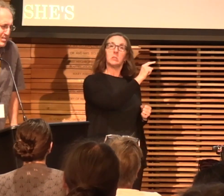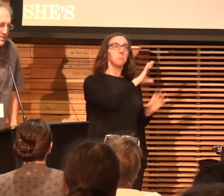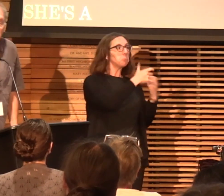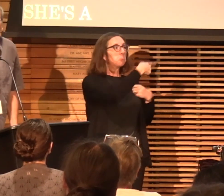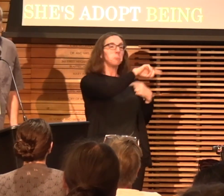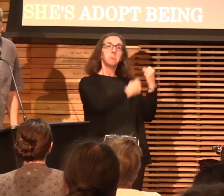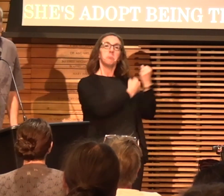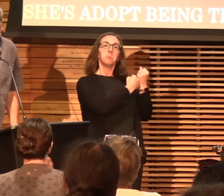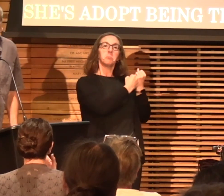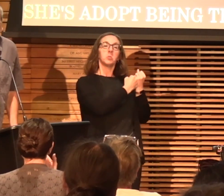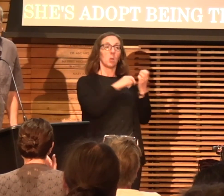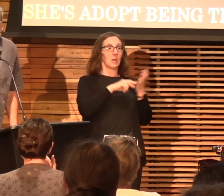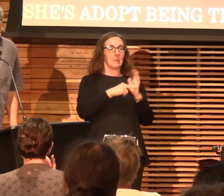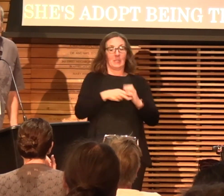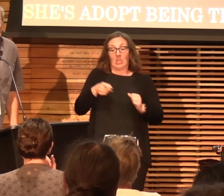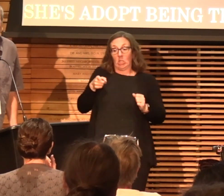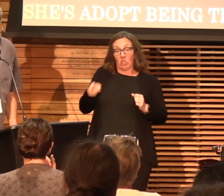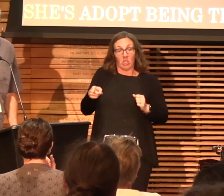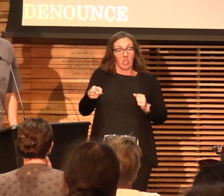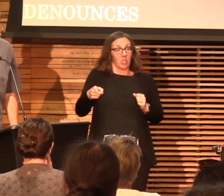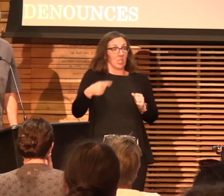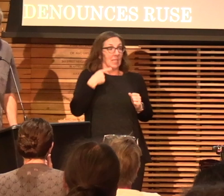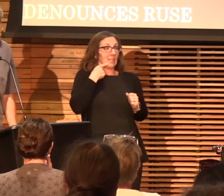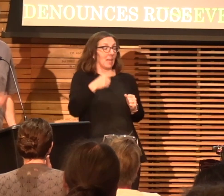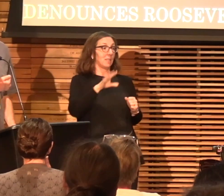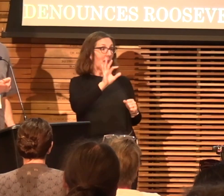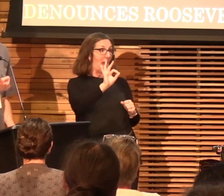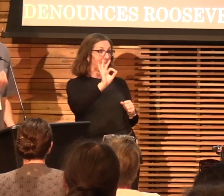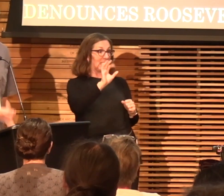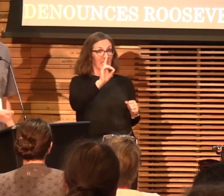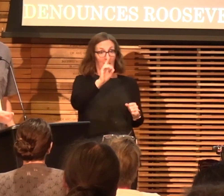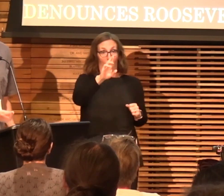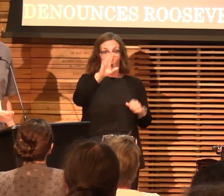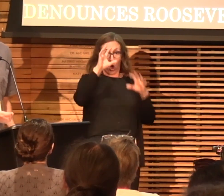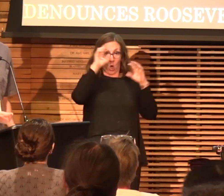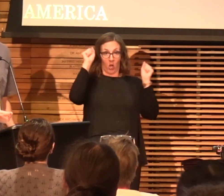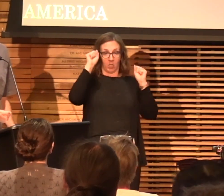She denounces Roosevelt for trying to drag America into the war.